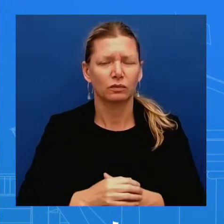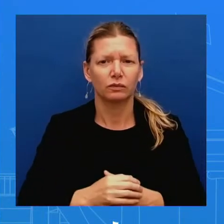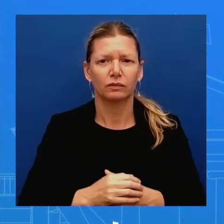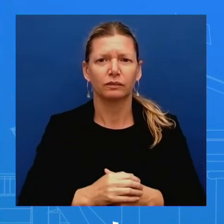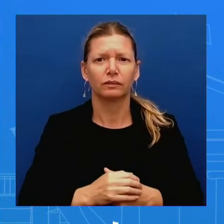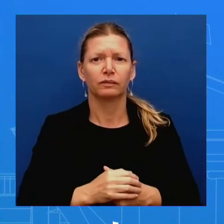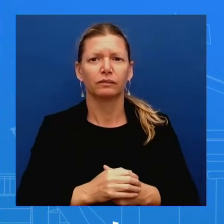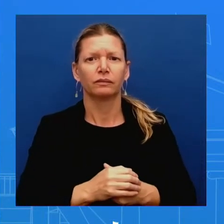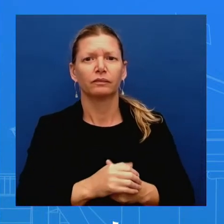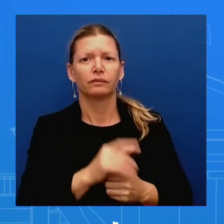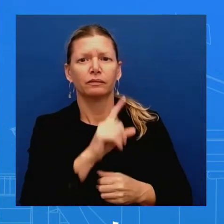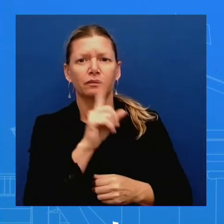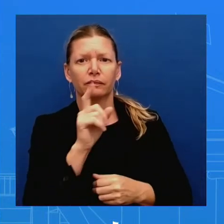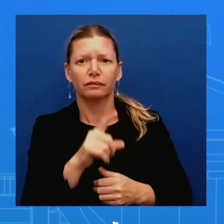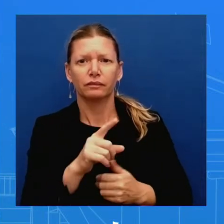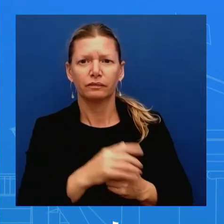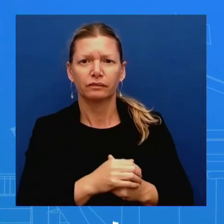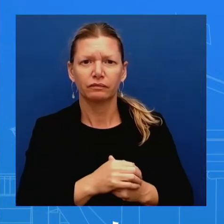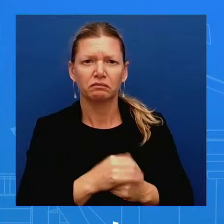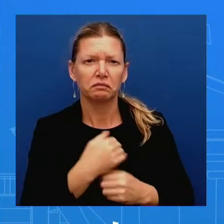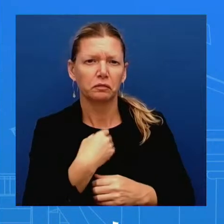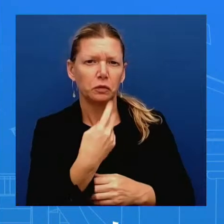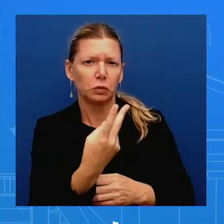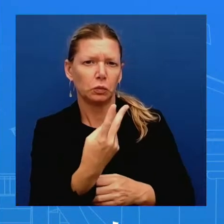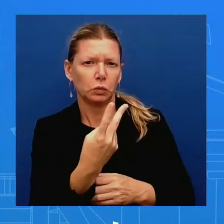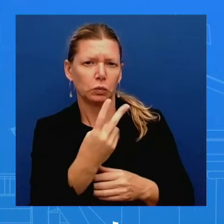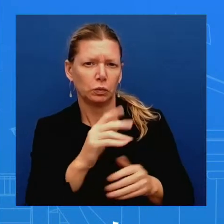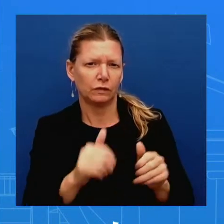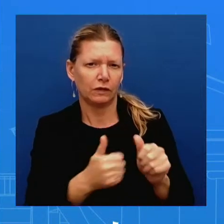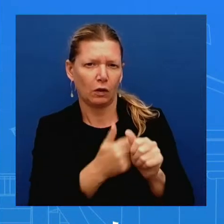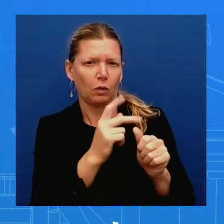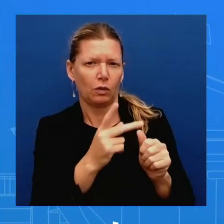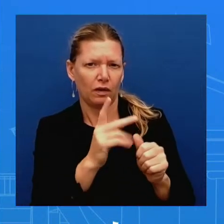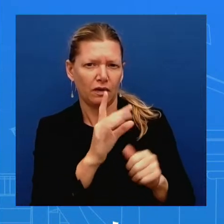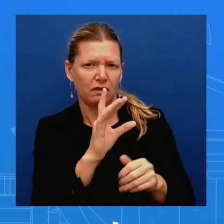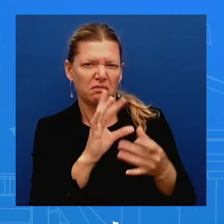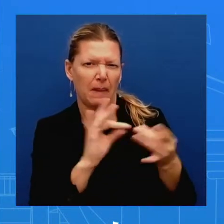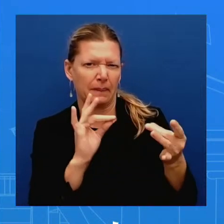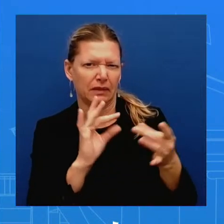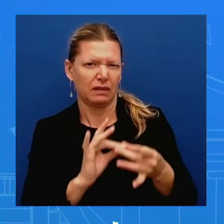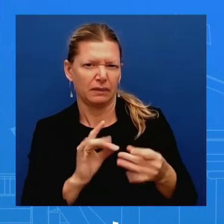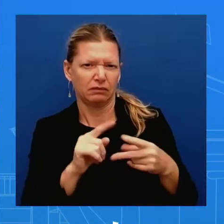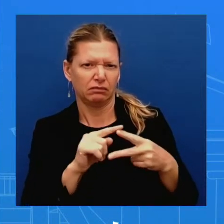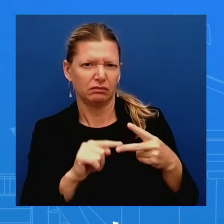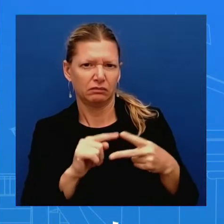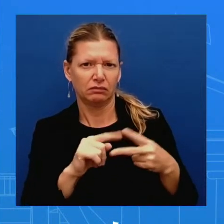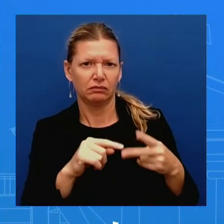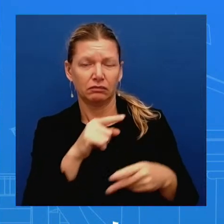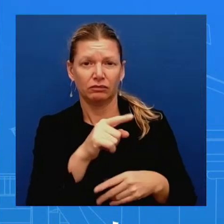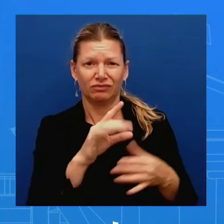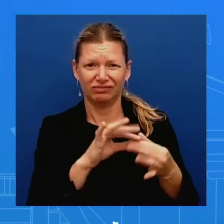One, you just mentioned the $76 in -- $76 billion in contracts for minority businesses.